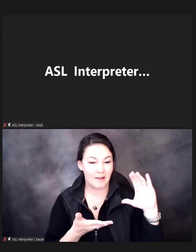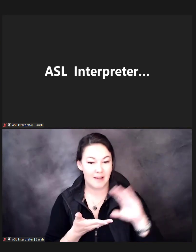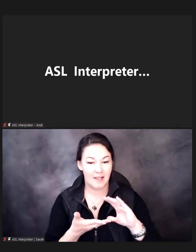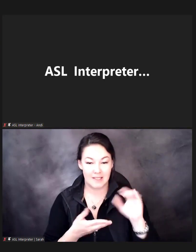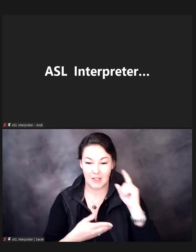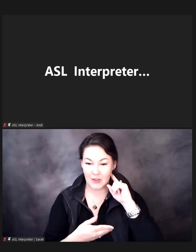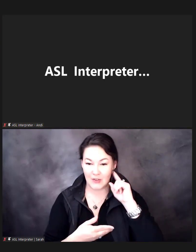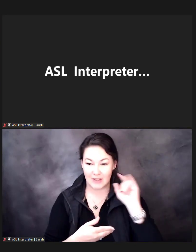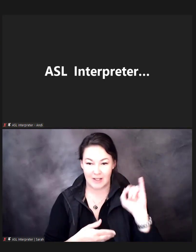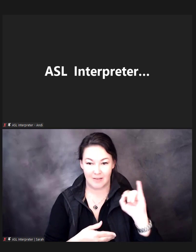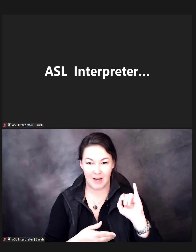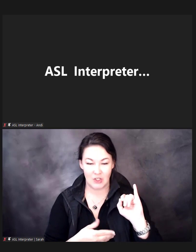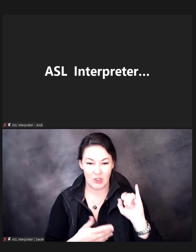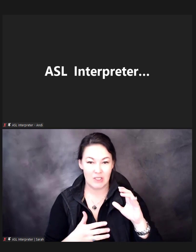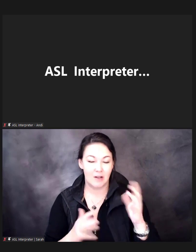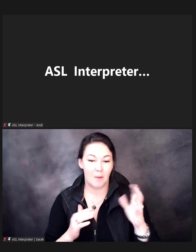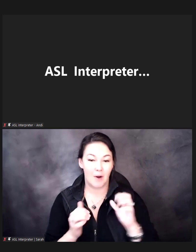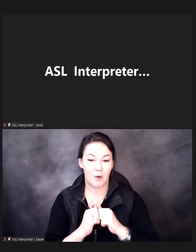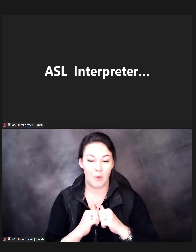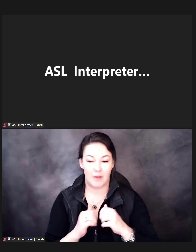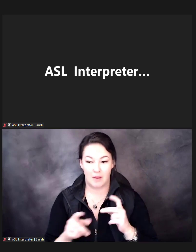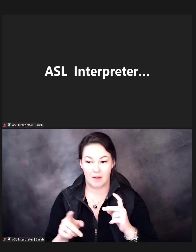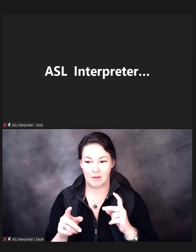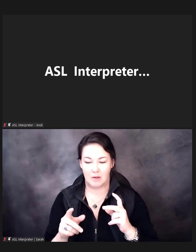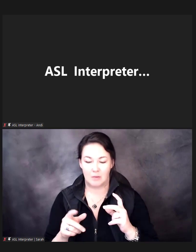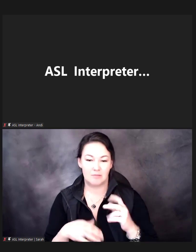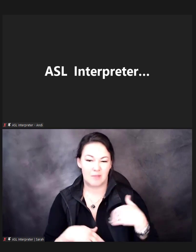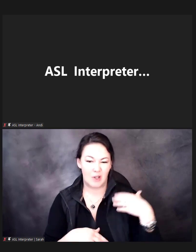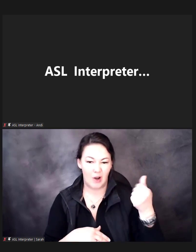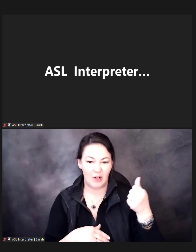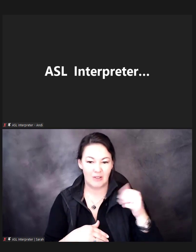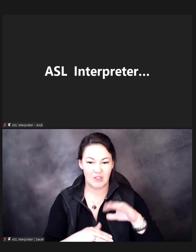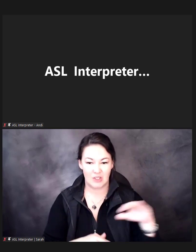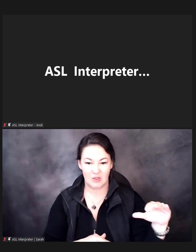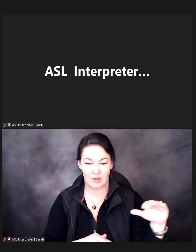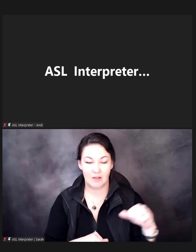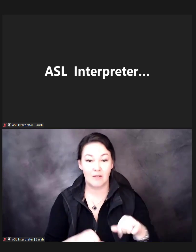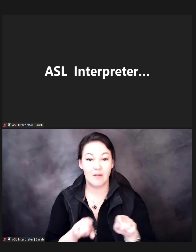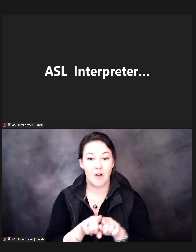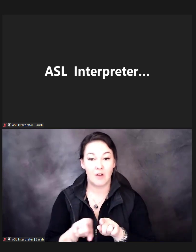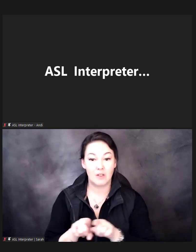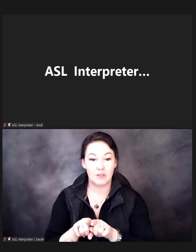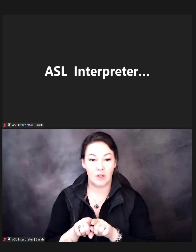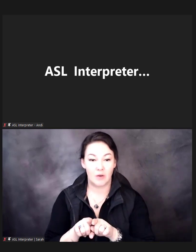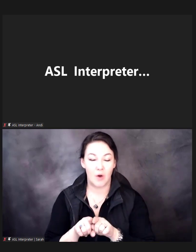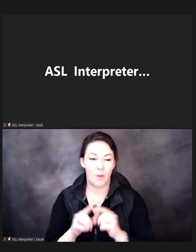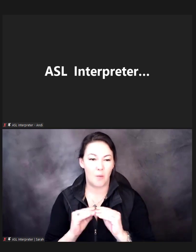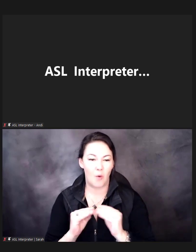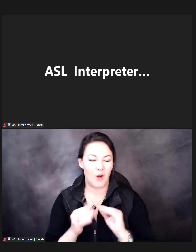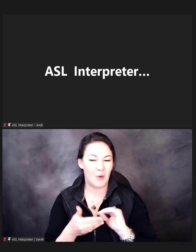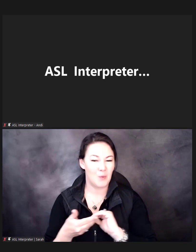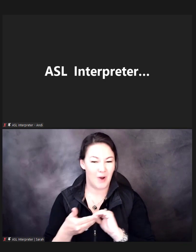as often as those younger children do, and they tend to be more coop cooperative.